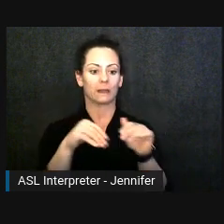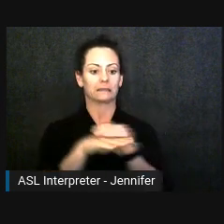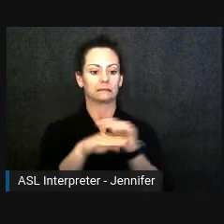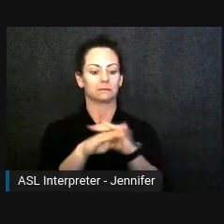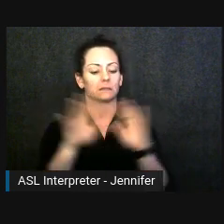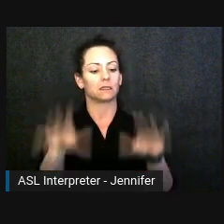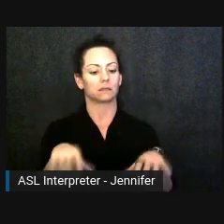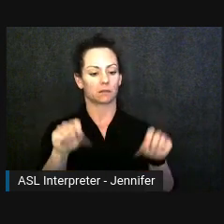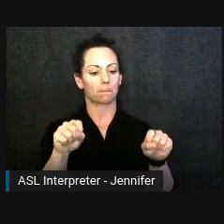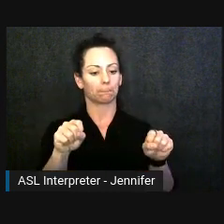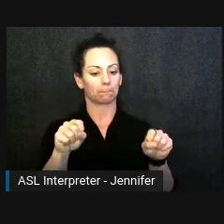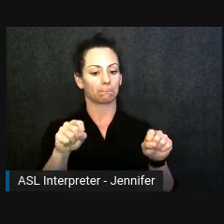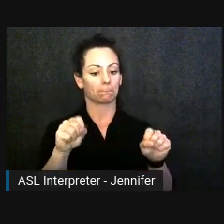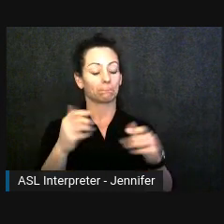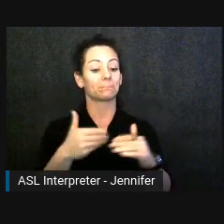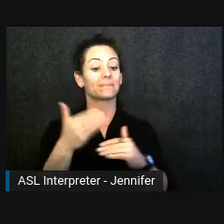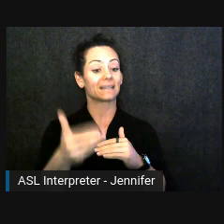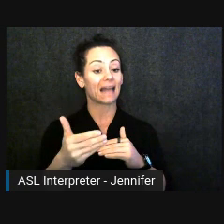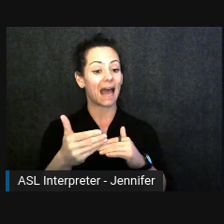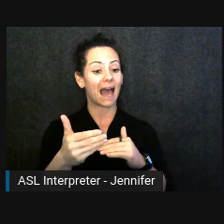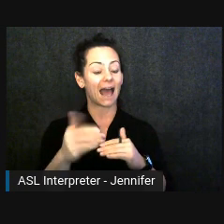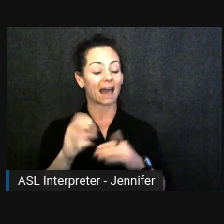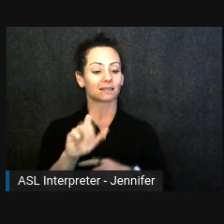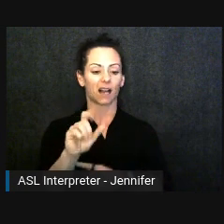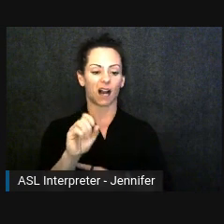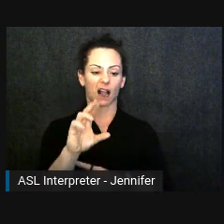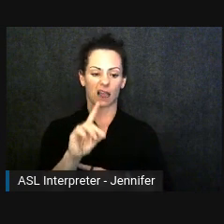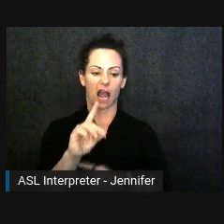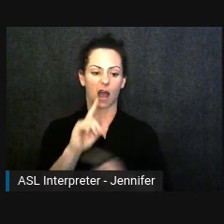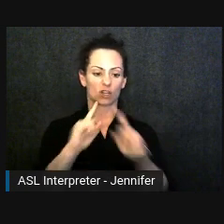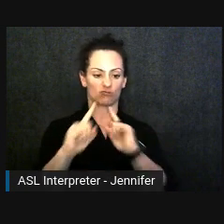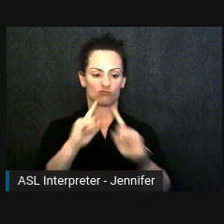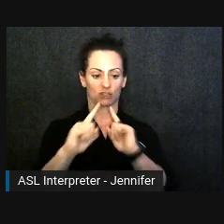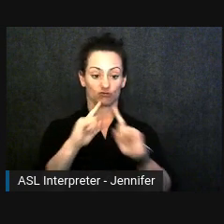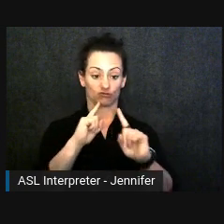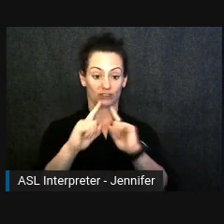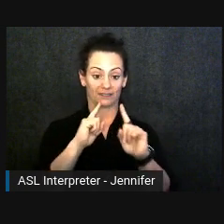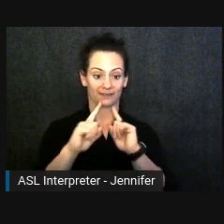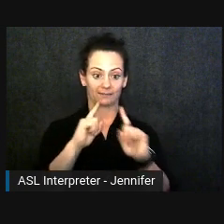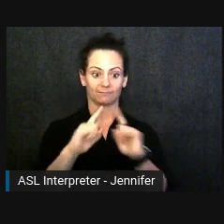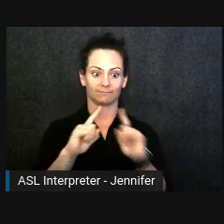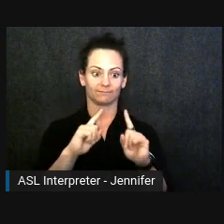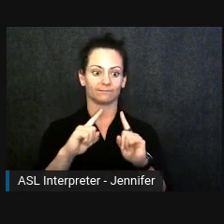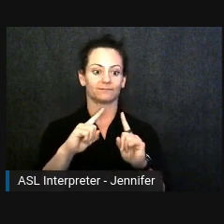My next cloud is the cloud of interaction social media. Tons of user generated content.